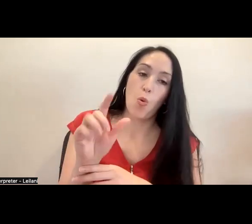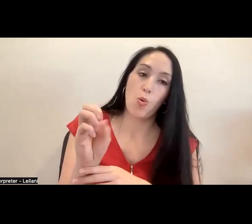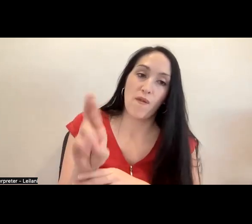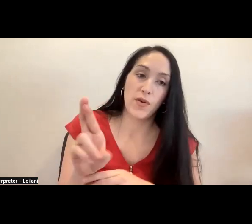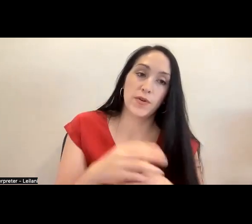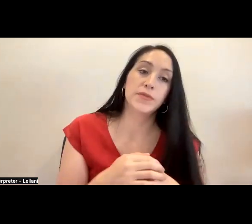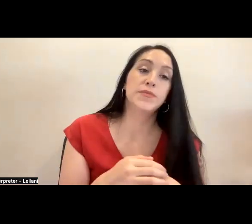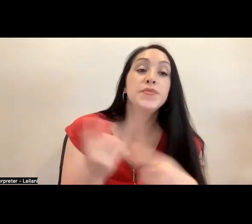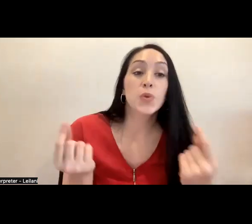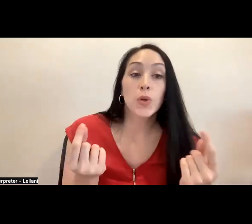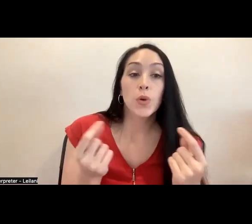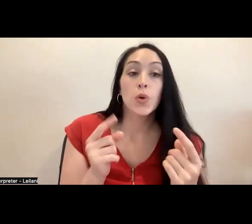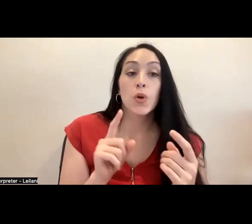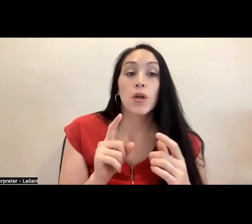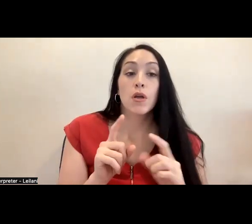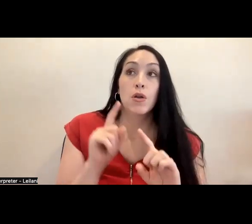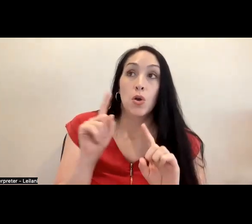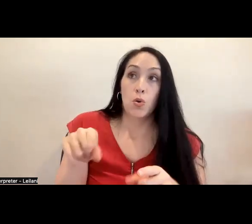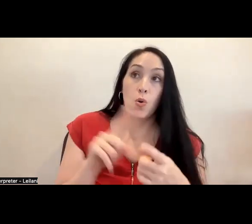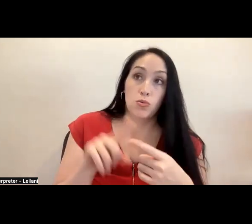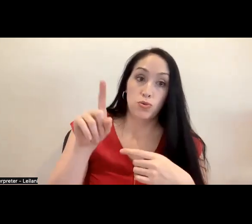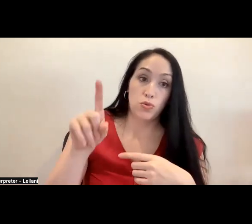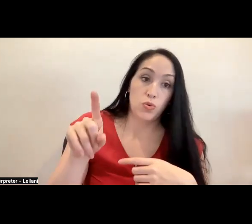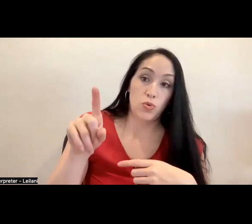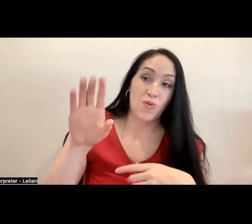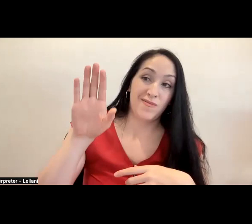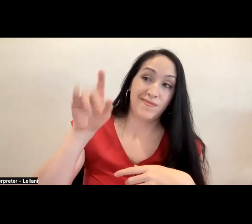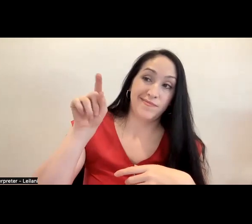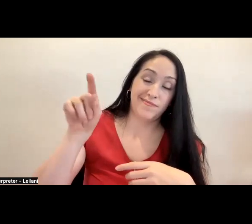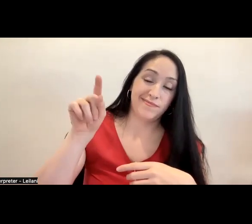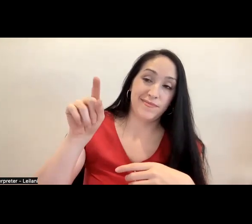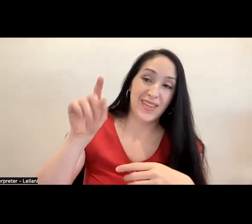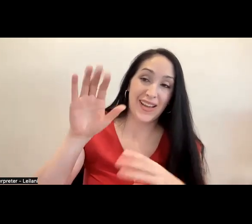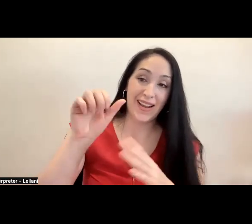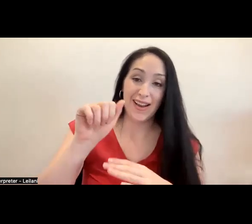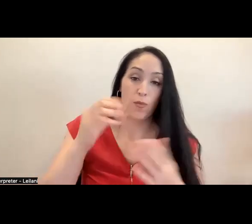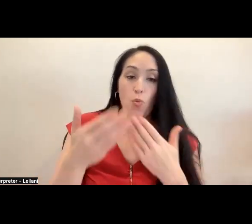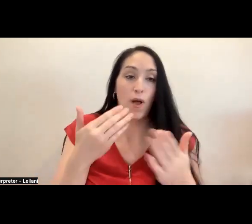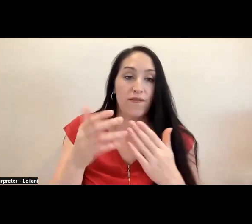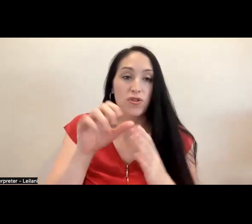11:52:28 You're currently with, pass everything out. Learn how much of that is, gonna be earnings,